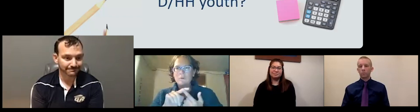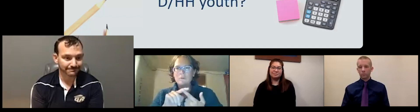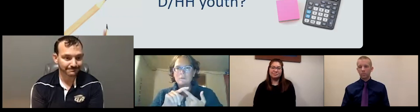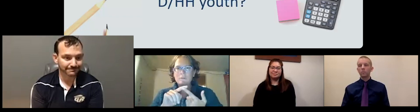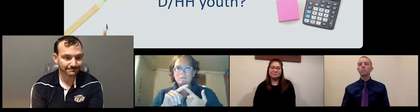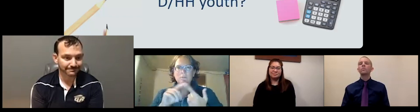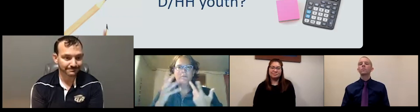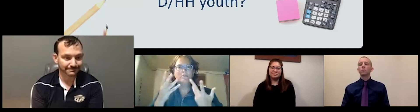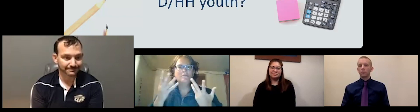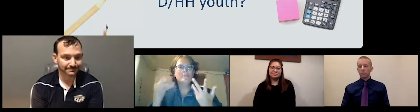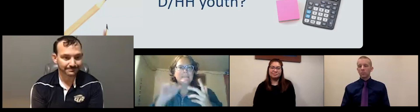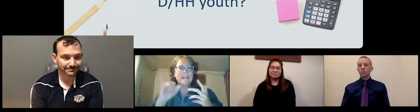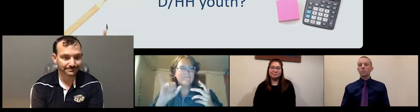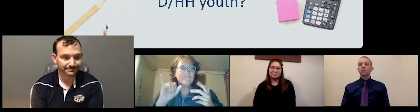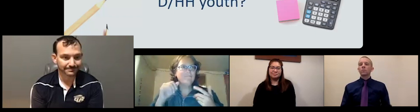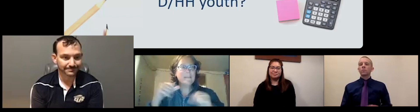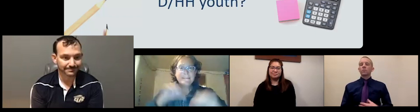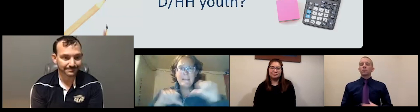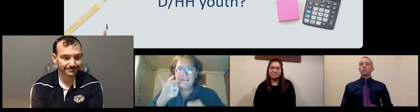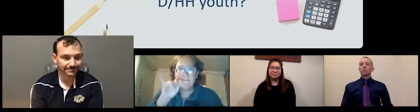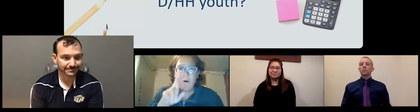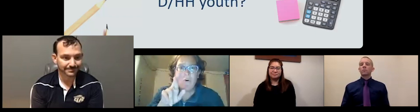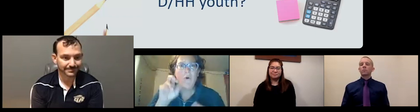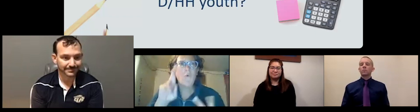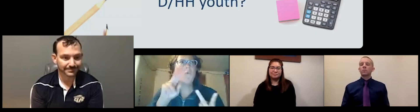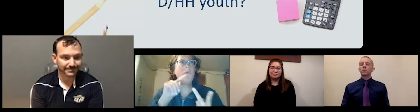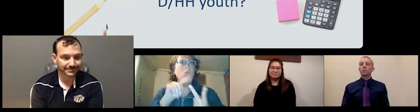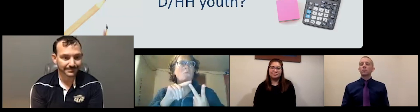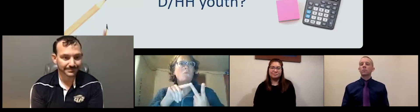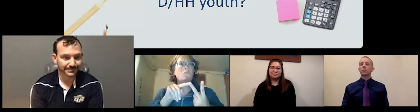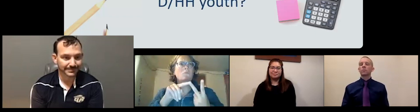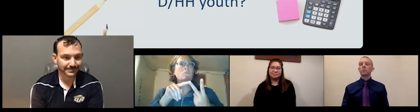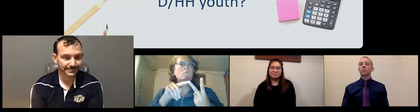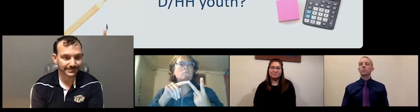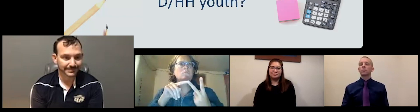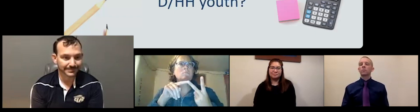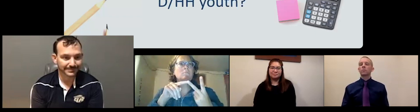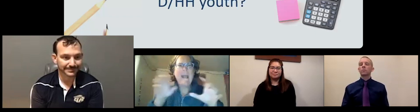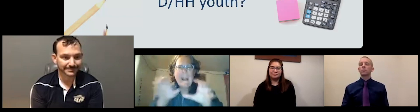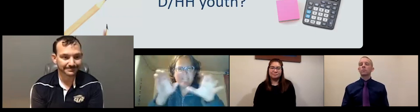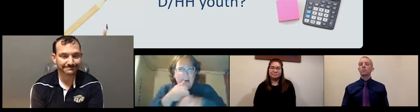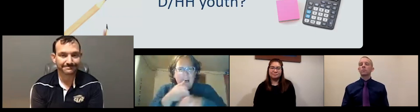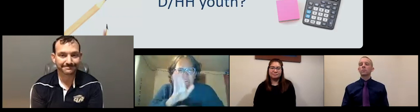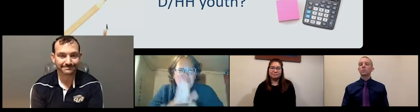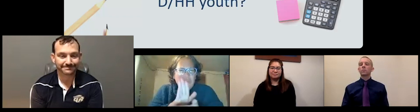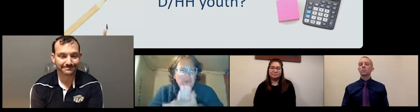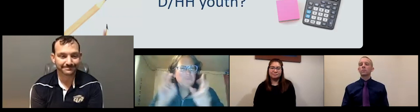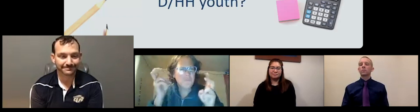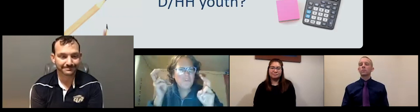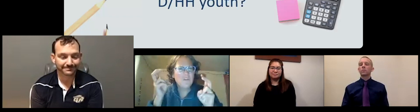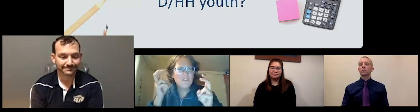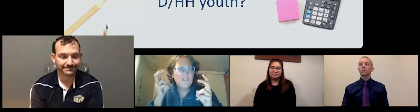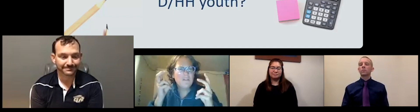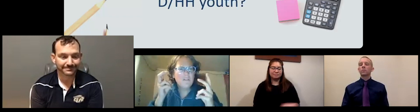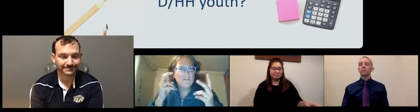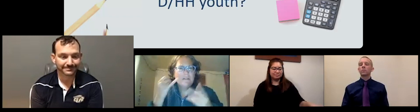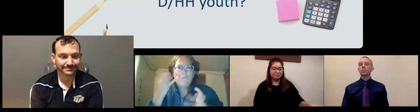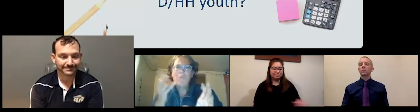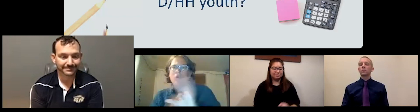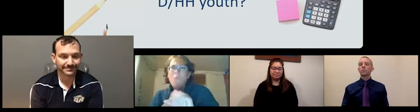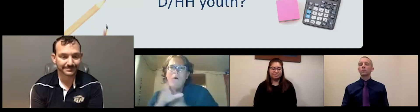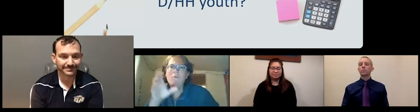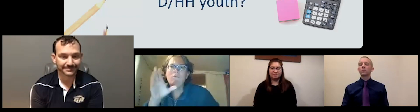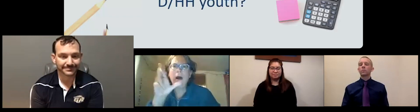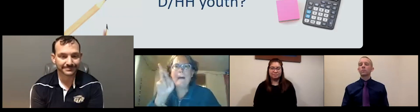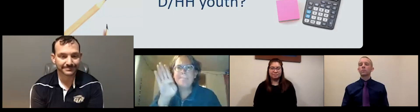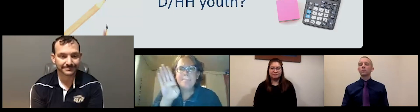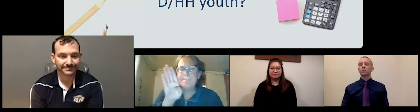Like the science fair, or after school activities. If you want to join a club or